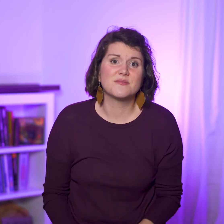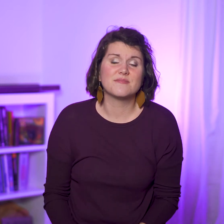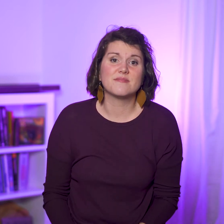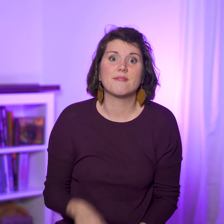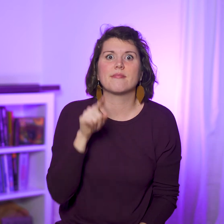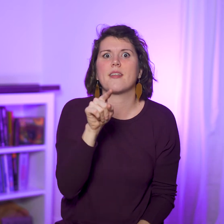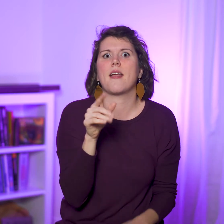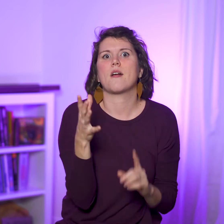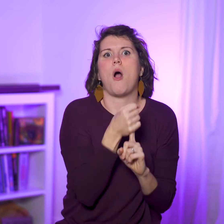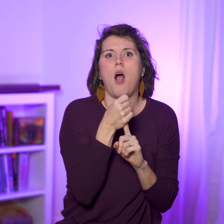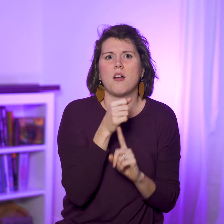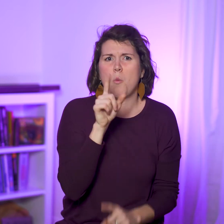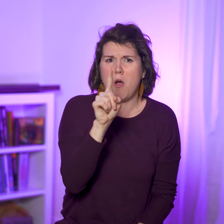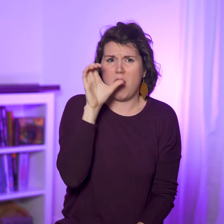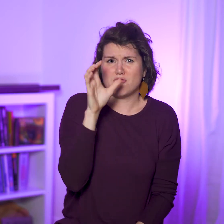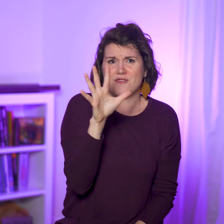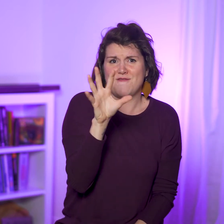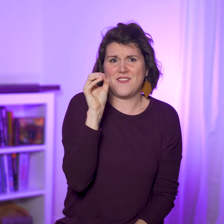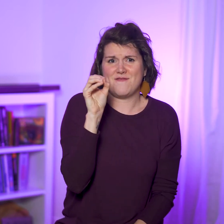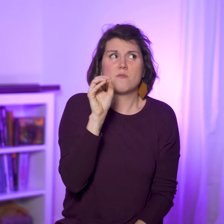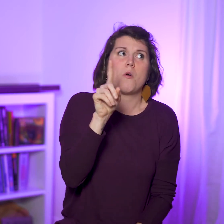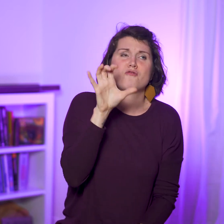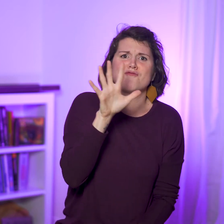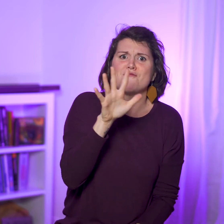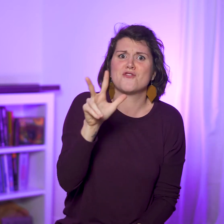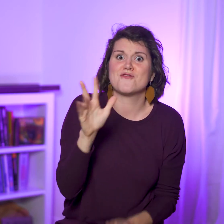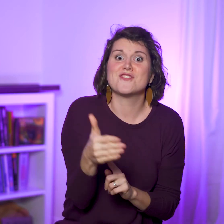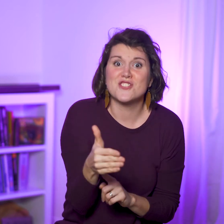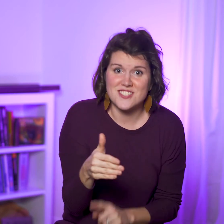They catch 153 fish.